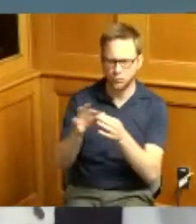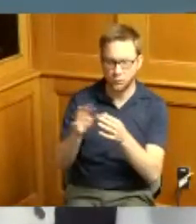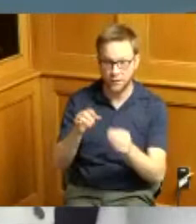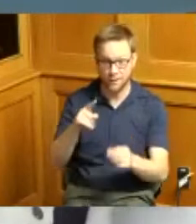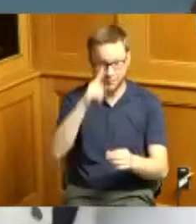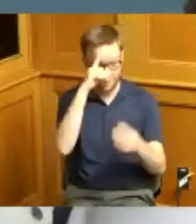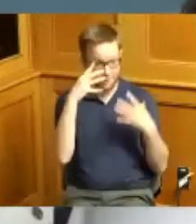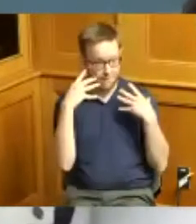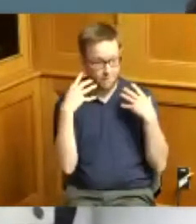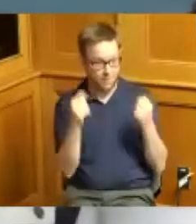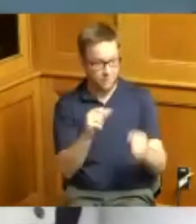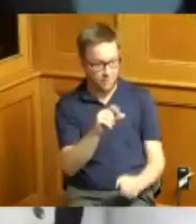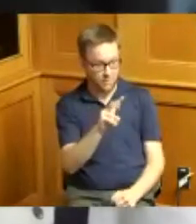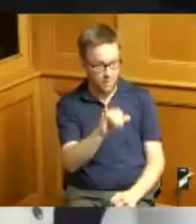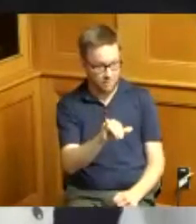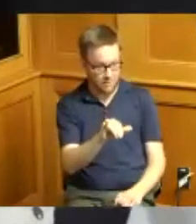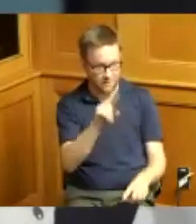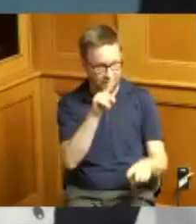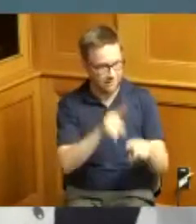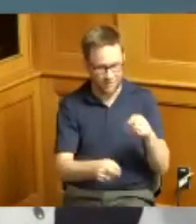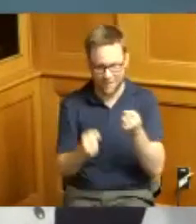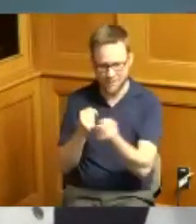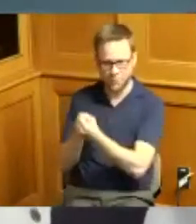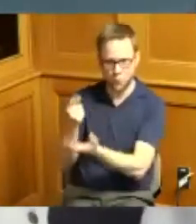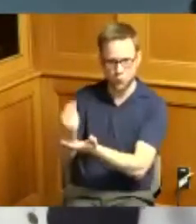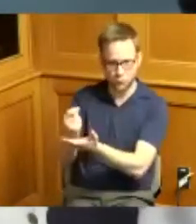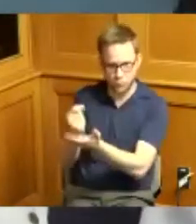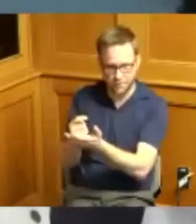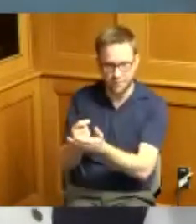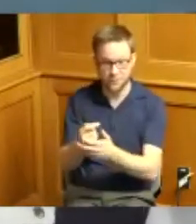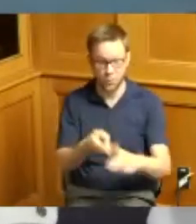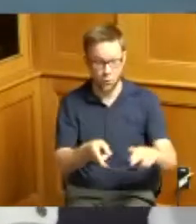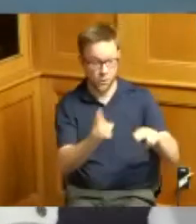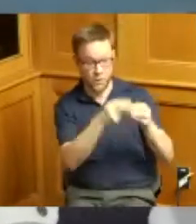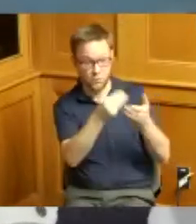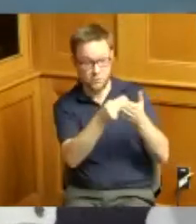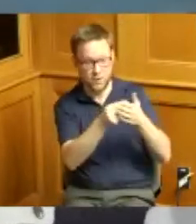we're going to increase more money we won't be able to help people with treatment because that